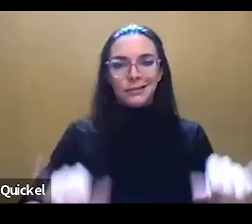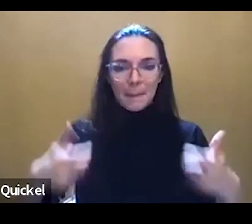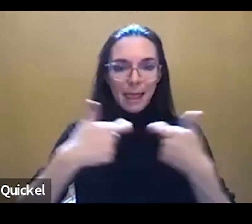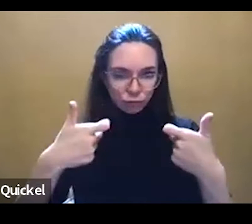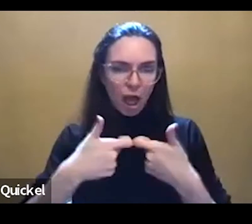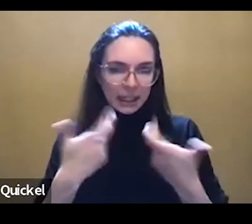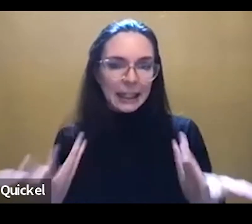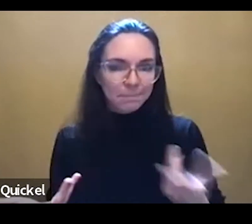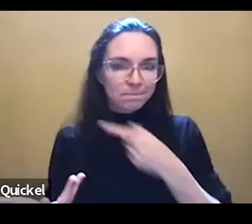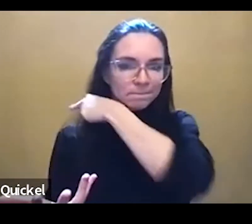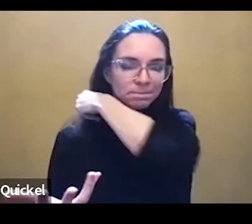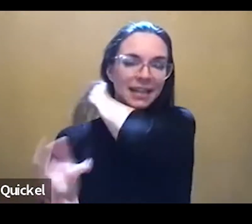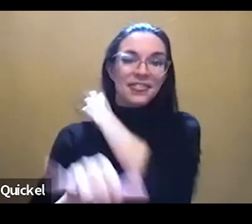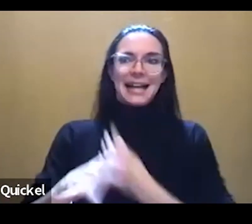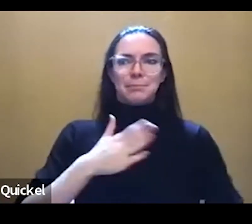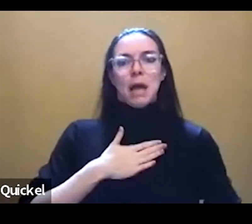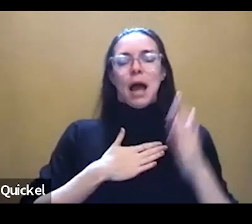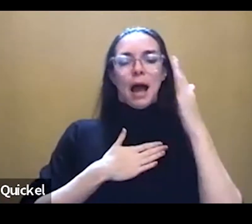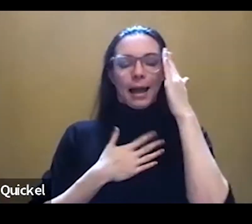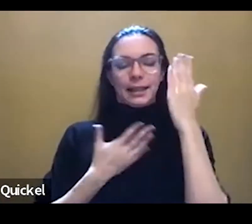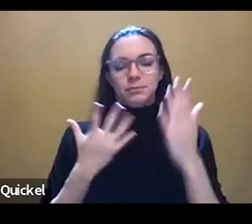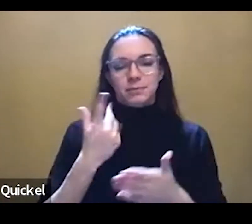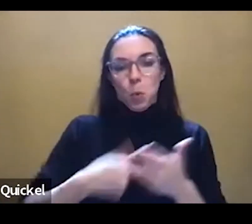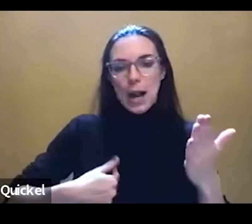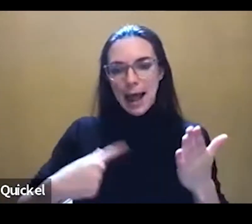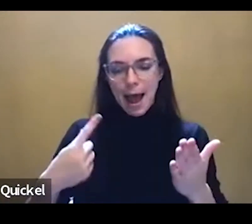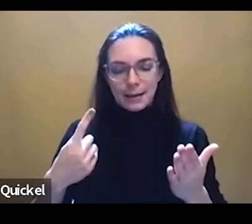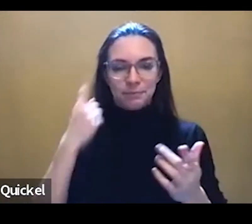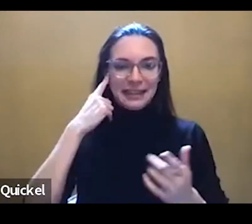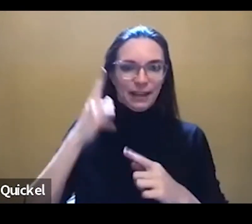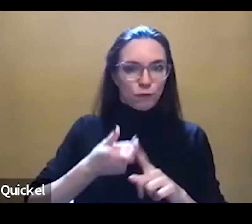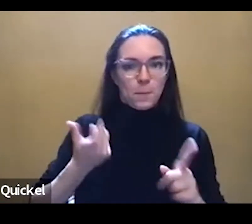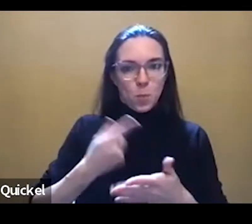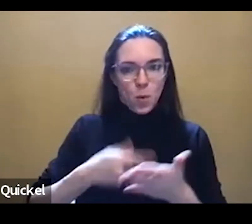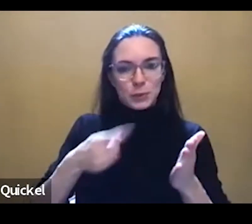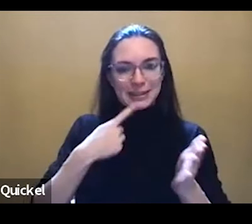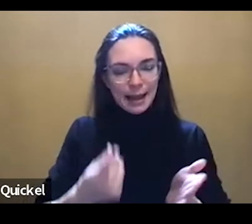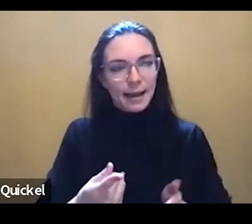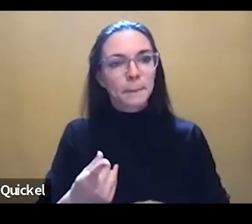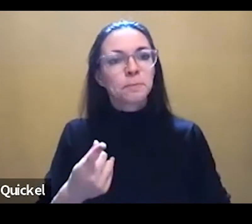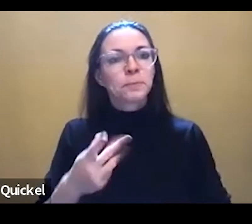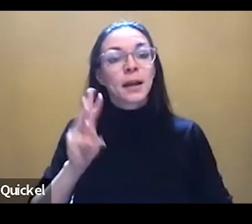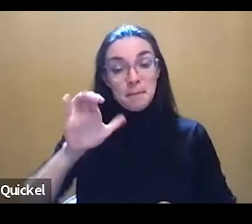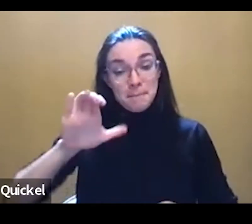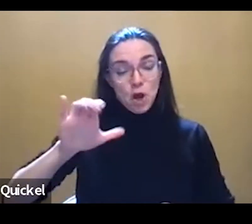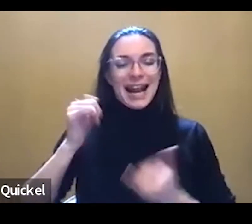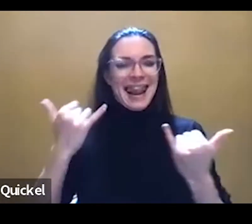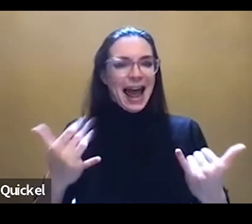otherwise. You know, that's what I take away in part from what you're saying. Now, I will kind of go back and forth with folks because